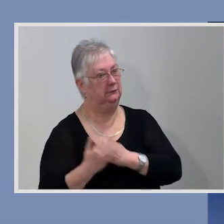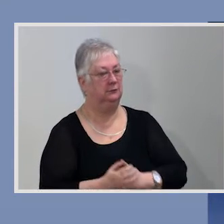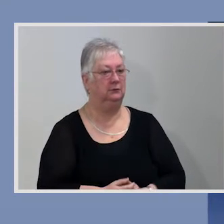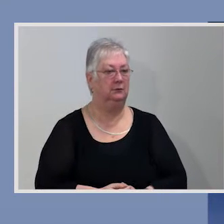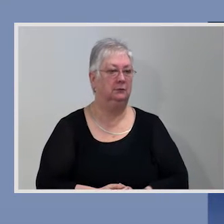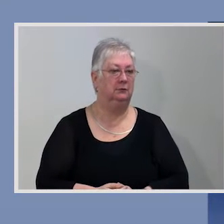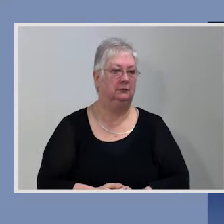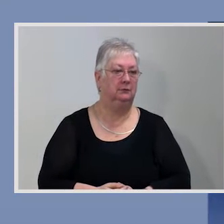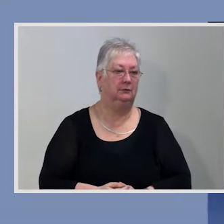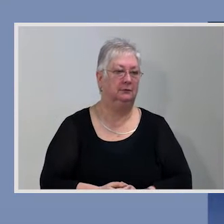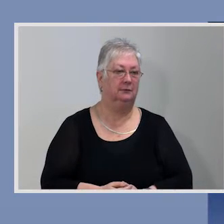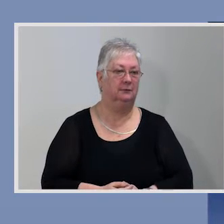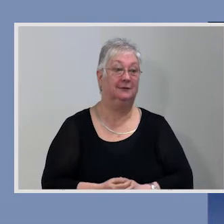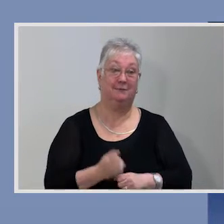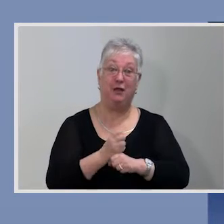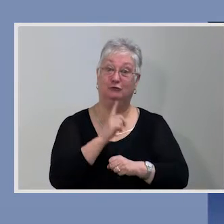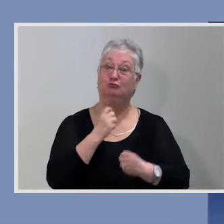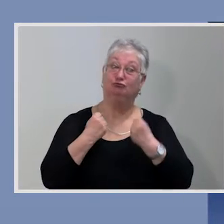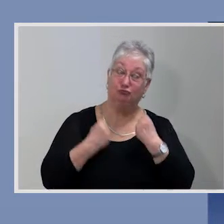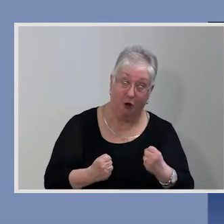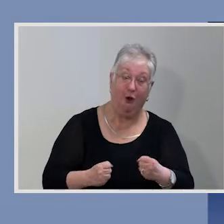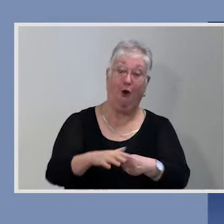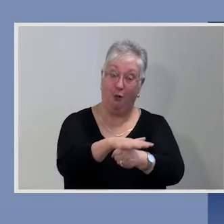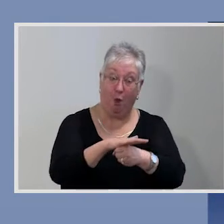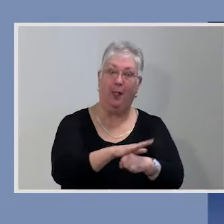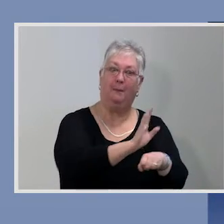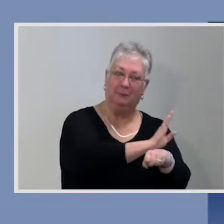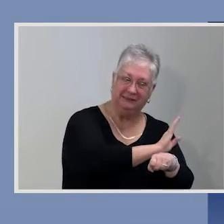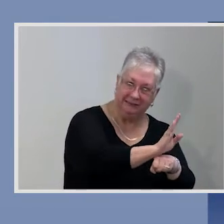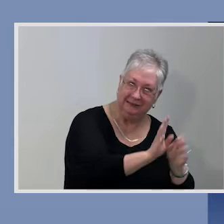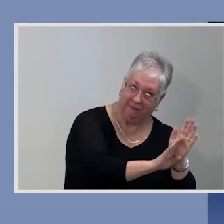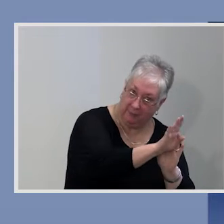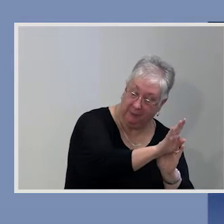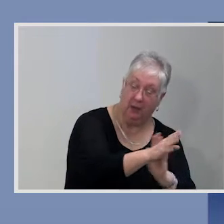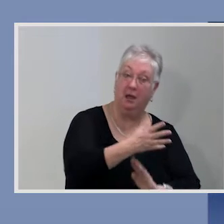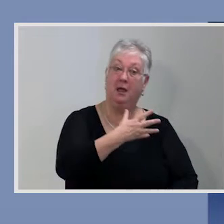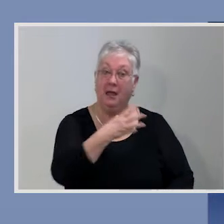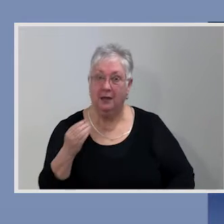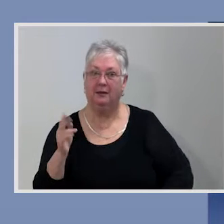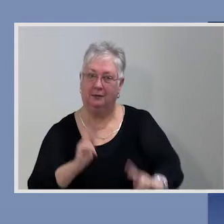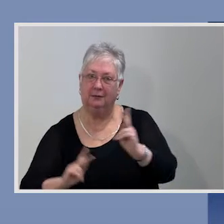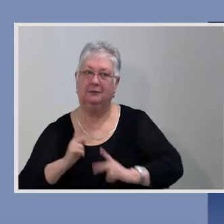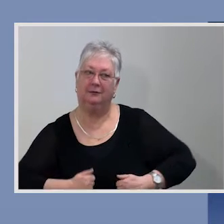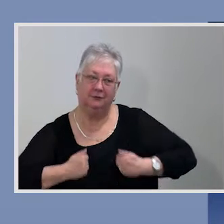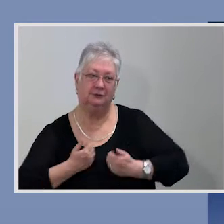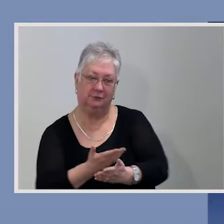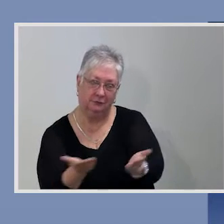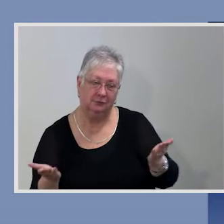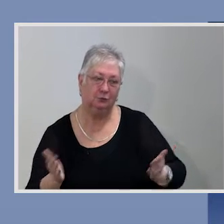BUSINESSES AND THAT WE DEVELOP OUR WORKFORCE. SO IN THIS AREA, THIS IS THE AREA WHERE WE HAVE PROGRAMS LIKE